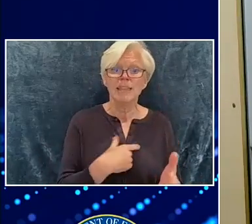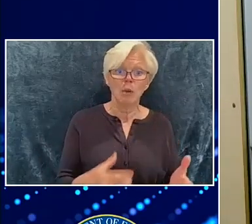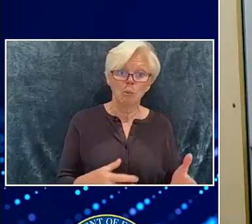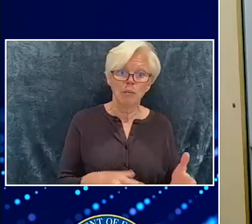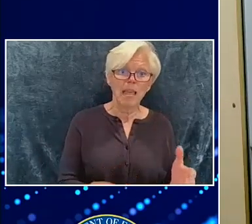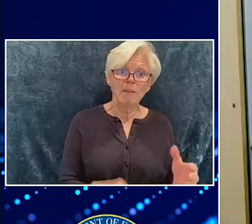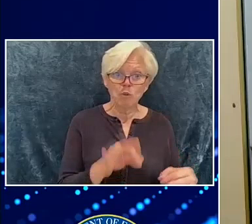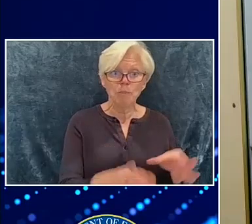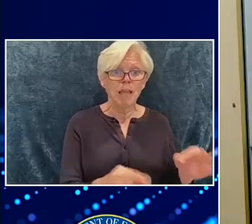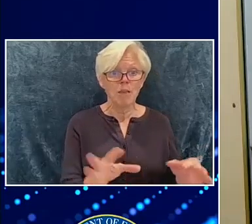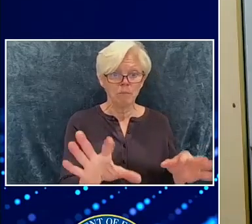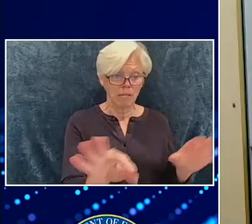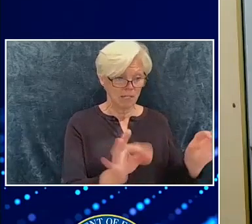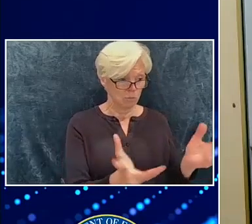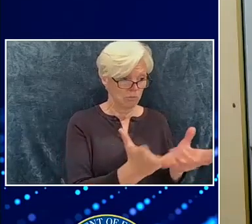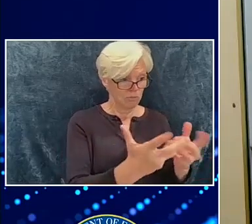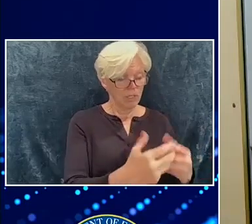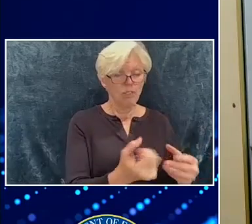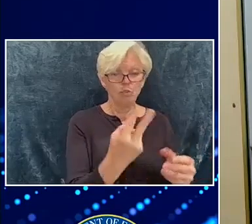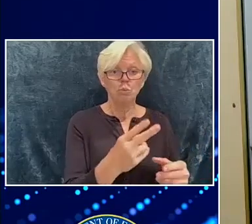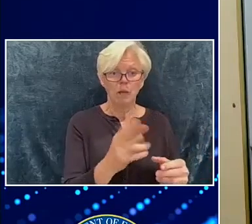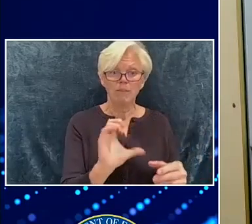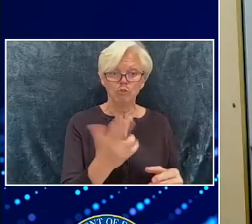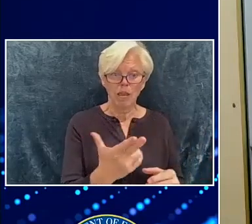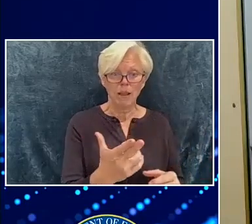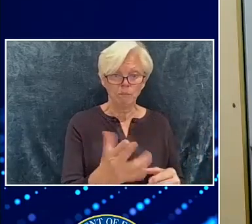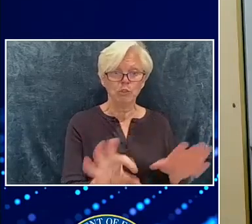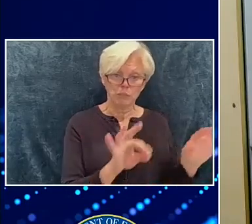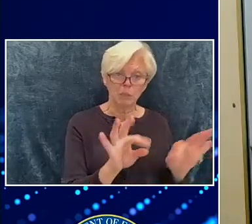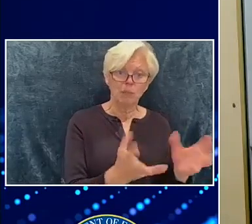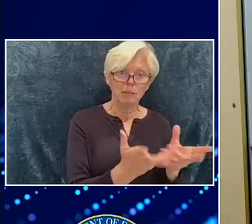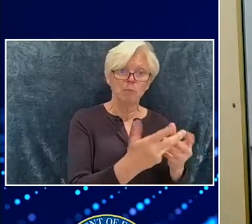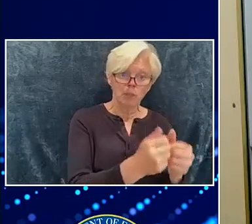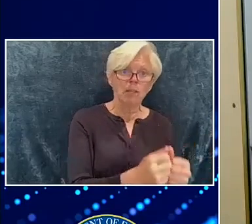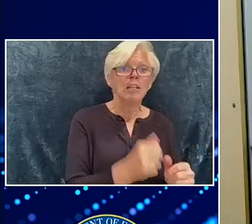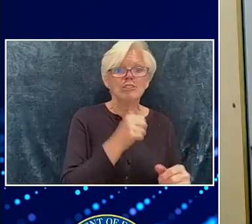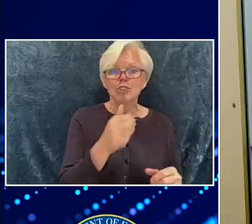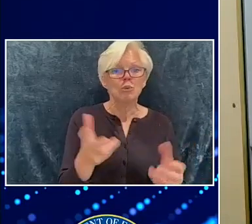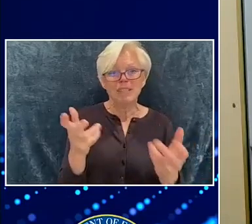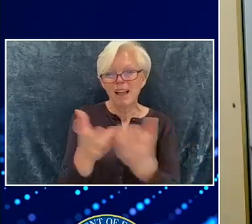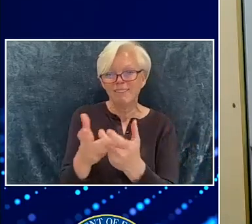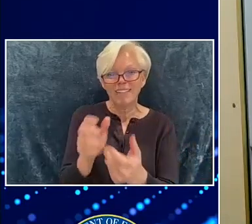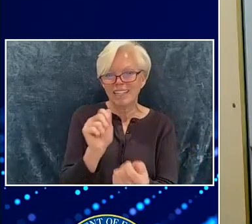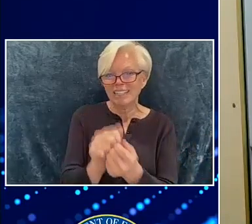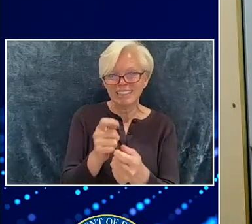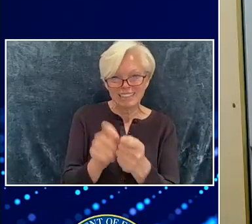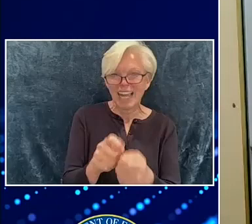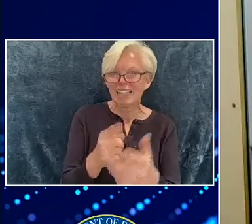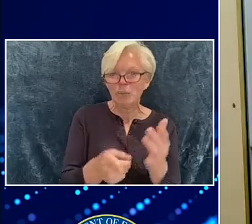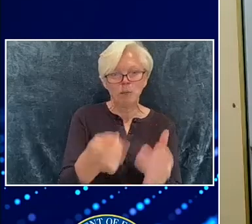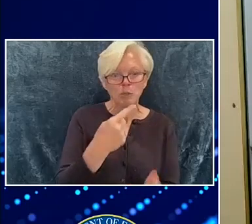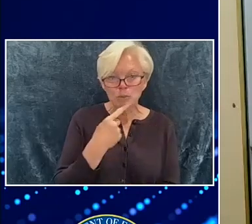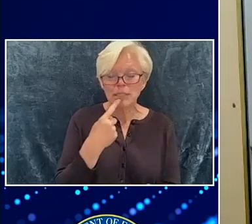compilation of 12 chapters. So it doesn't fit into what you're saying, but also there is no way for me to price